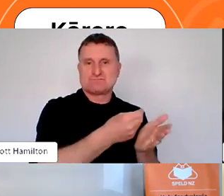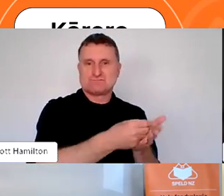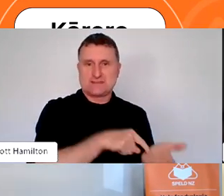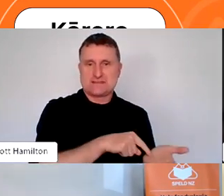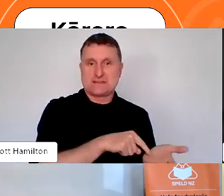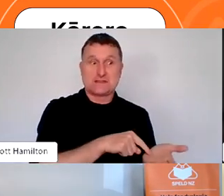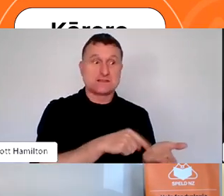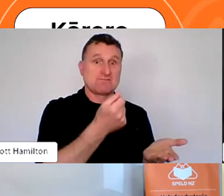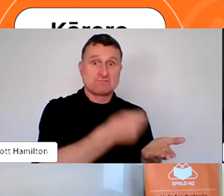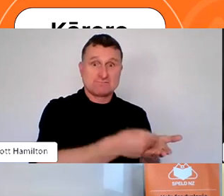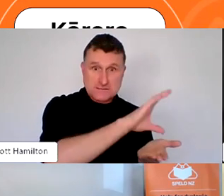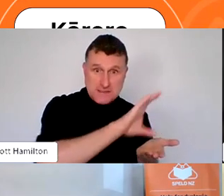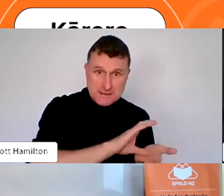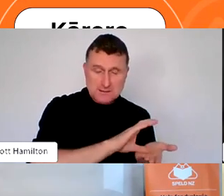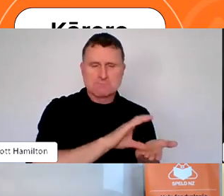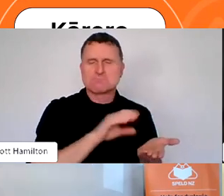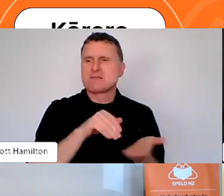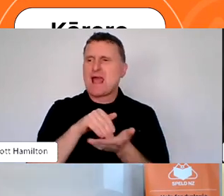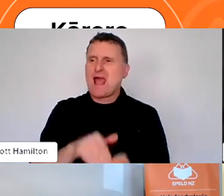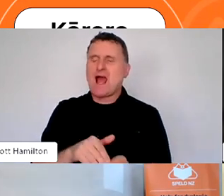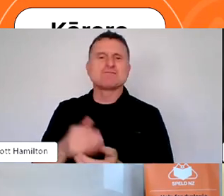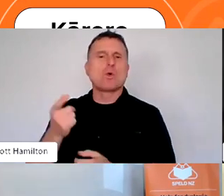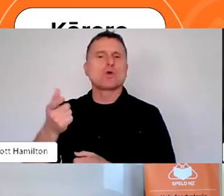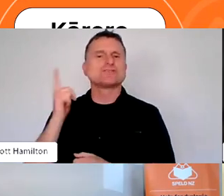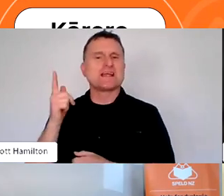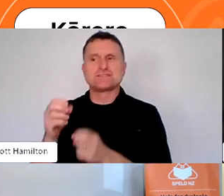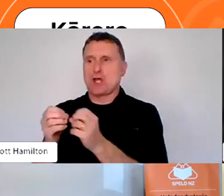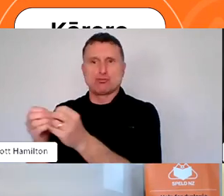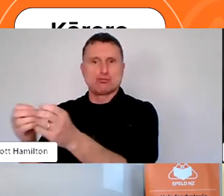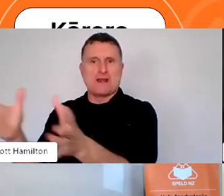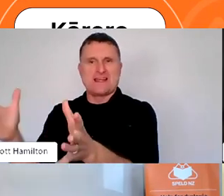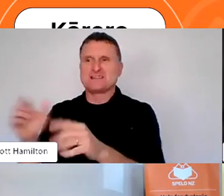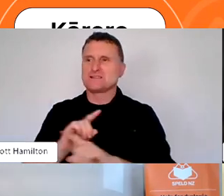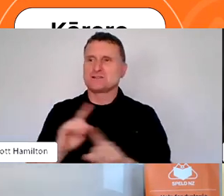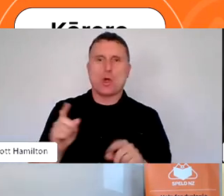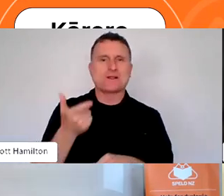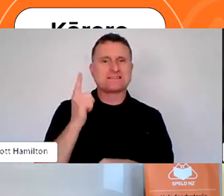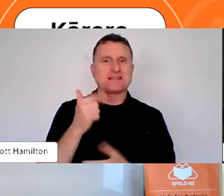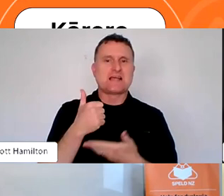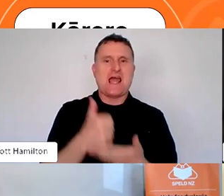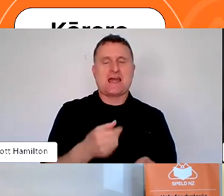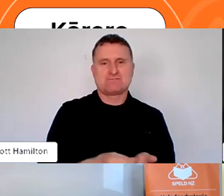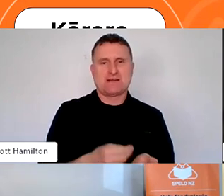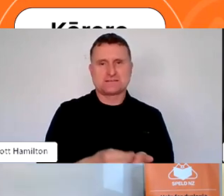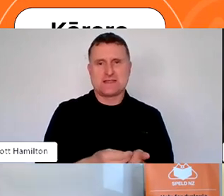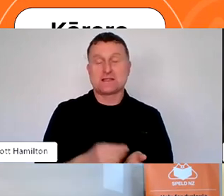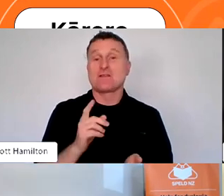of teaching release as opposed to teacher aid funding, which is a big shift. But we're finding that actually enabling the teachers